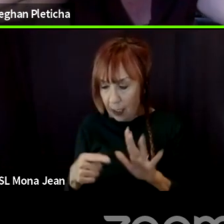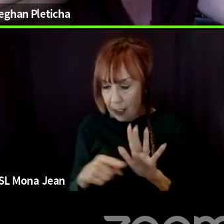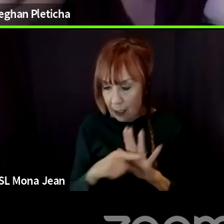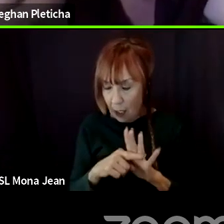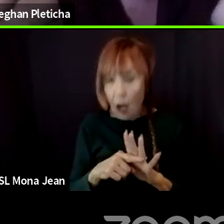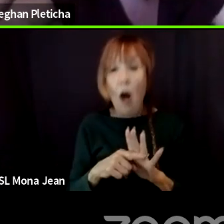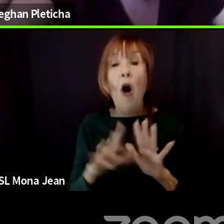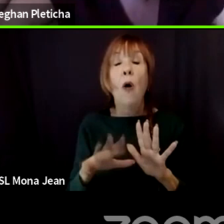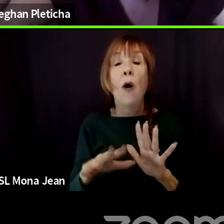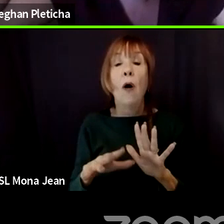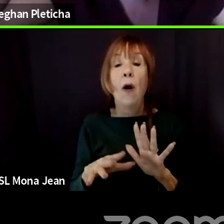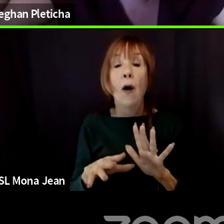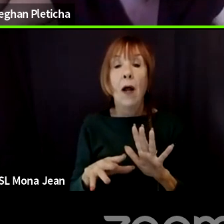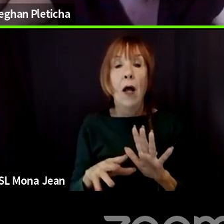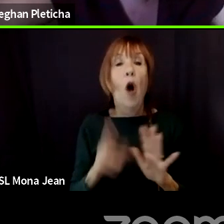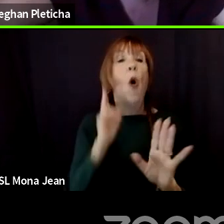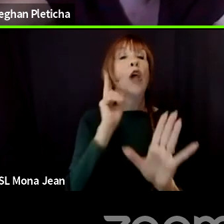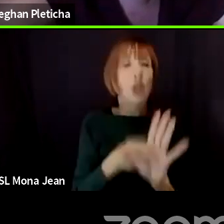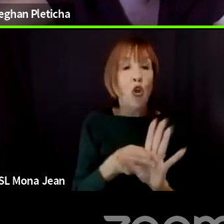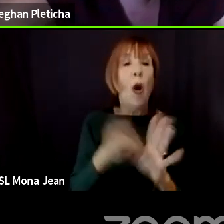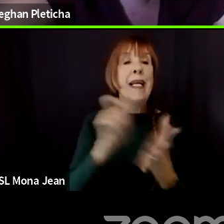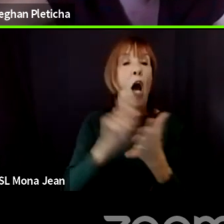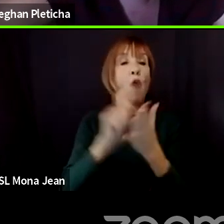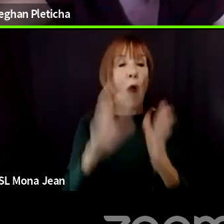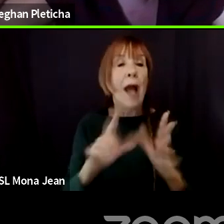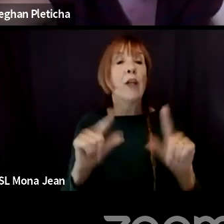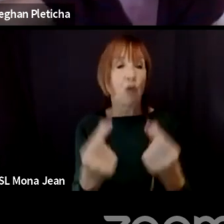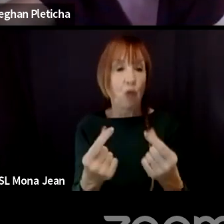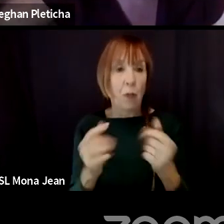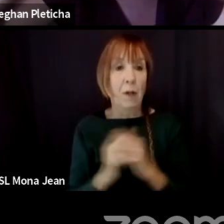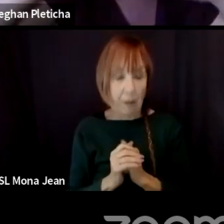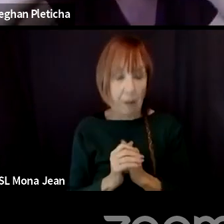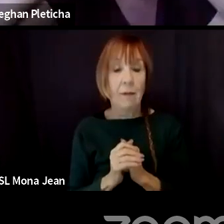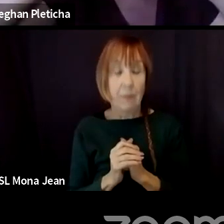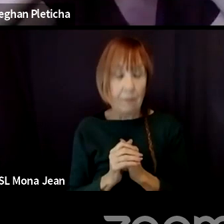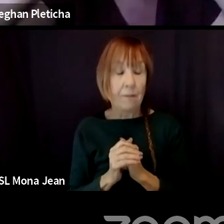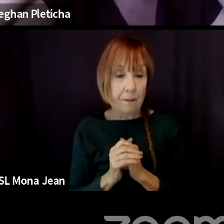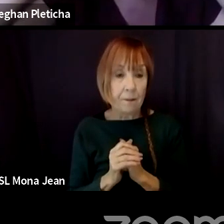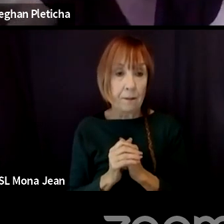Oh, get in a writers group if you can't on the note of feedback and if you're wondering